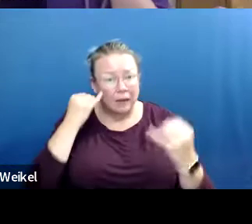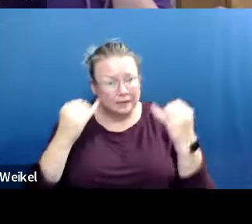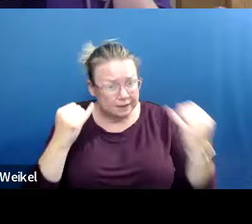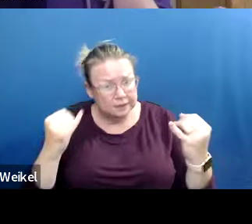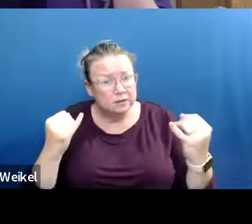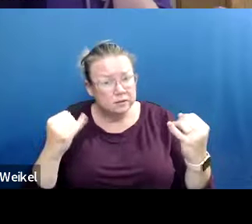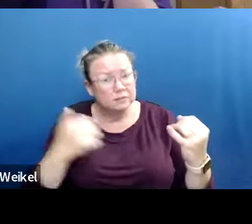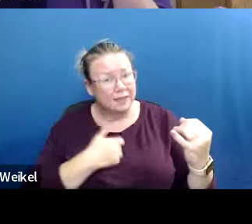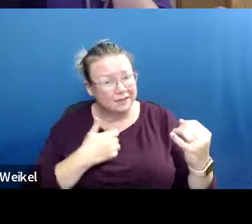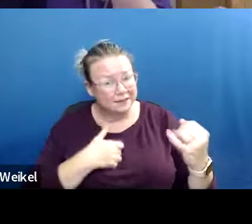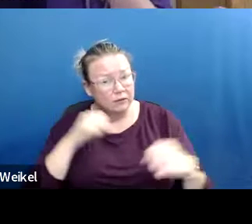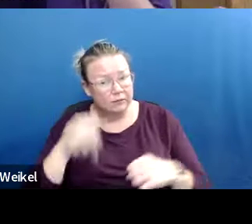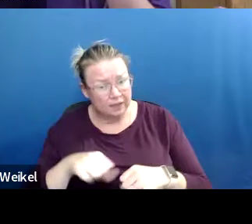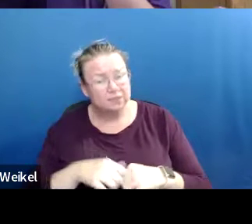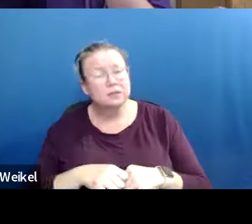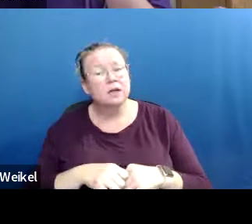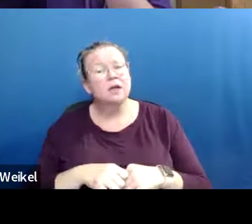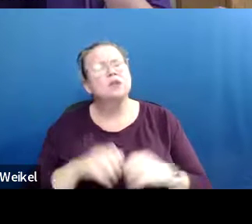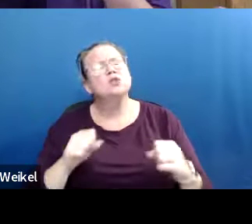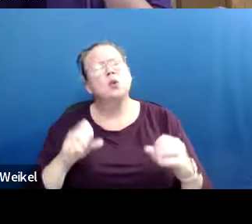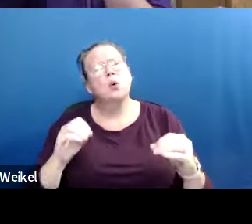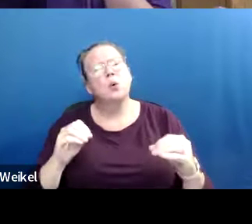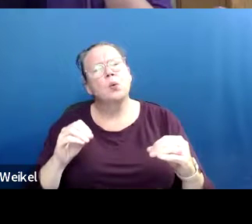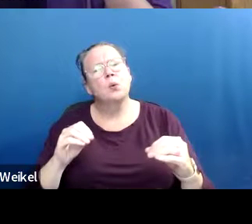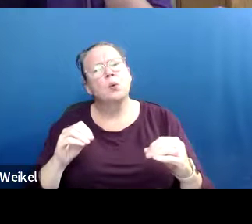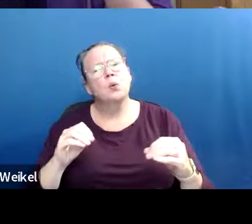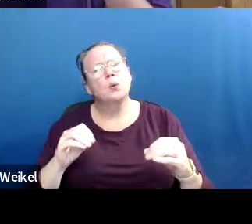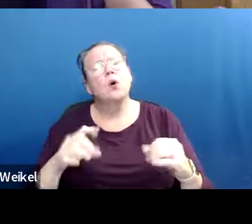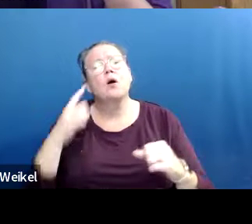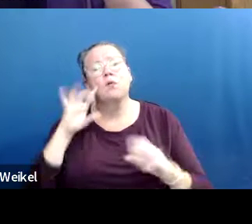Harm (He/Him): myself. So. Harm (He/Him): for example,